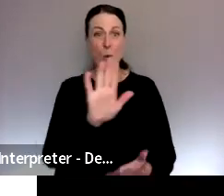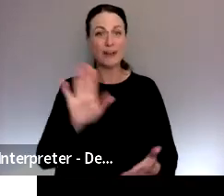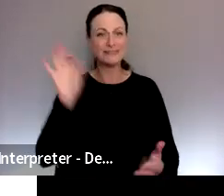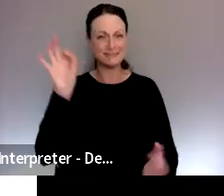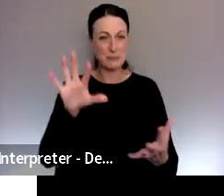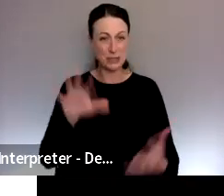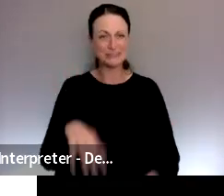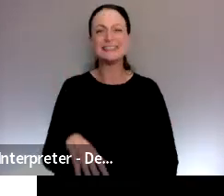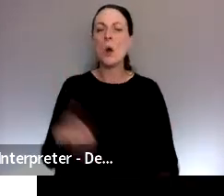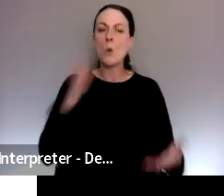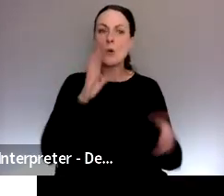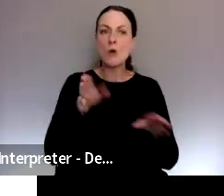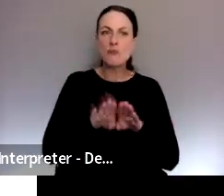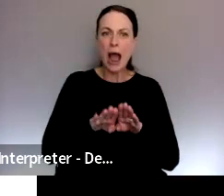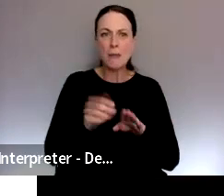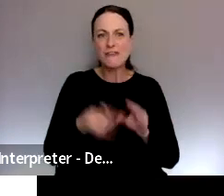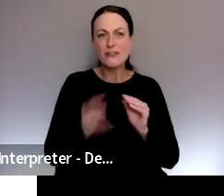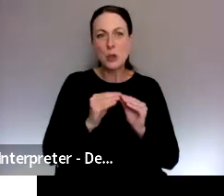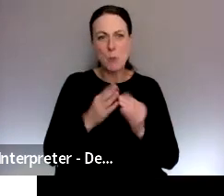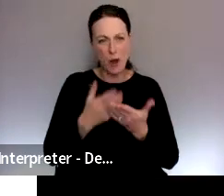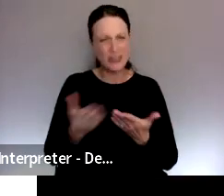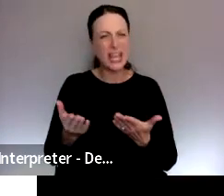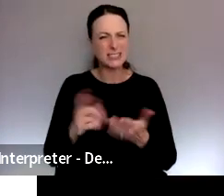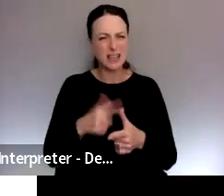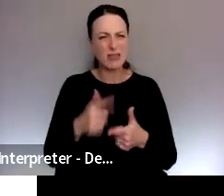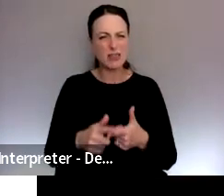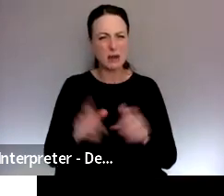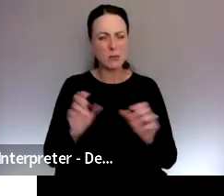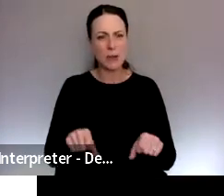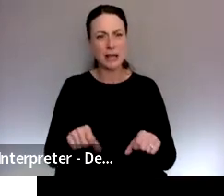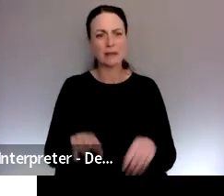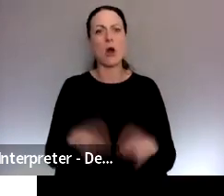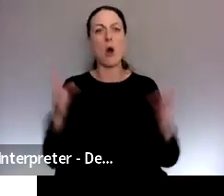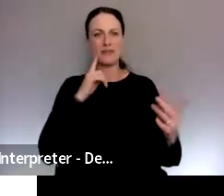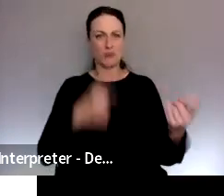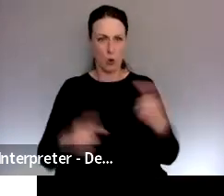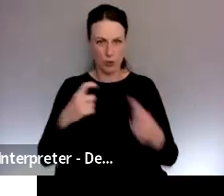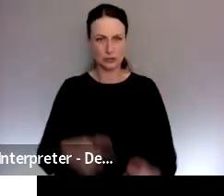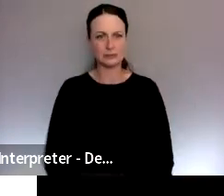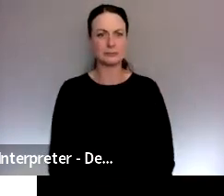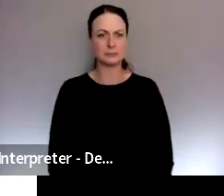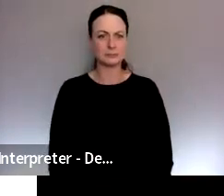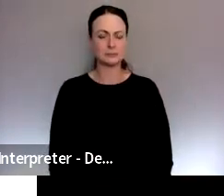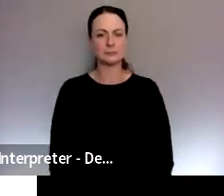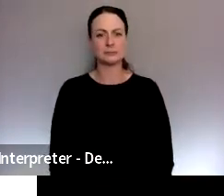We're gonna wrap up on just a few more things and then we'll be able to open up for questions.